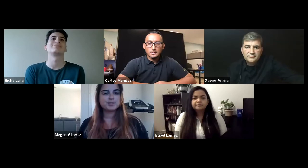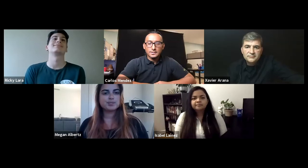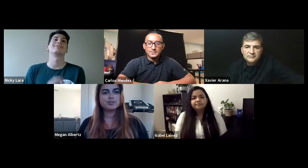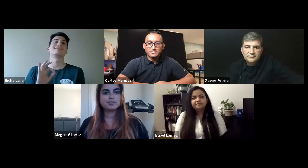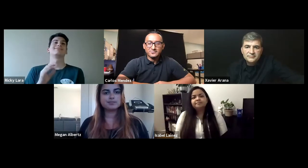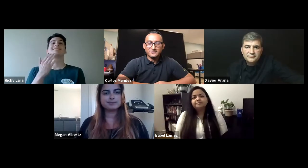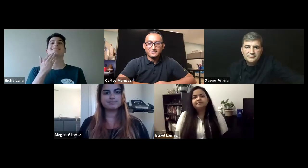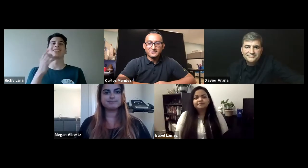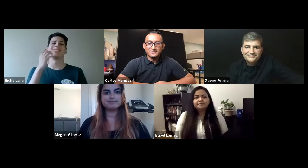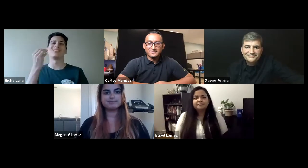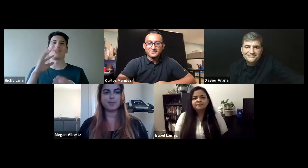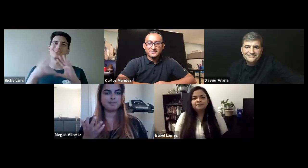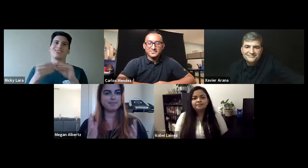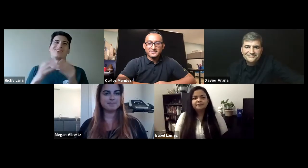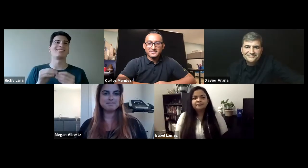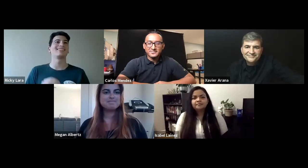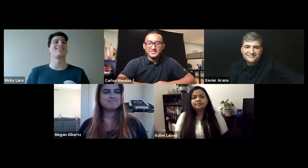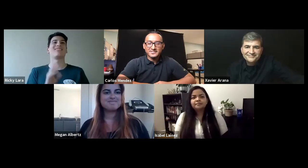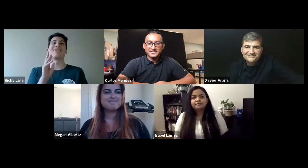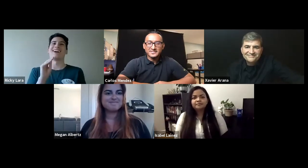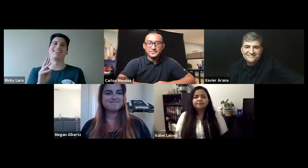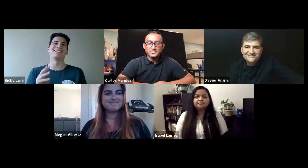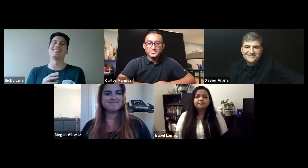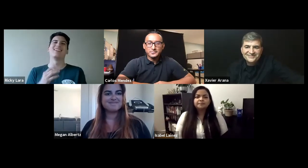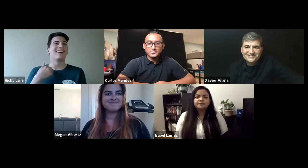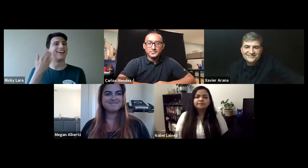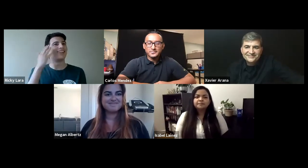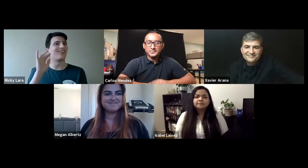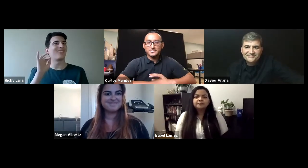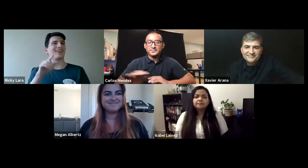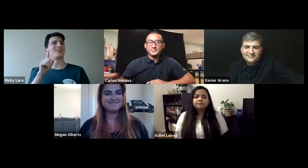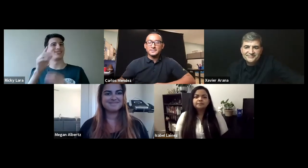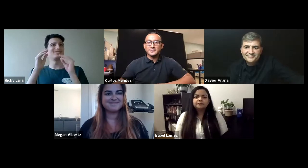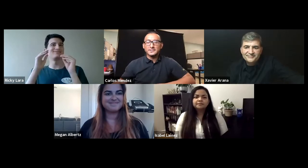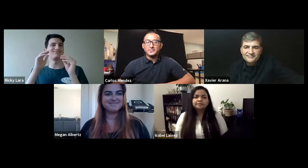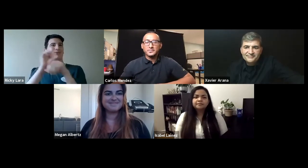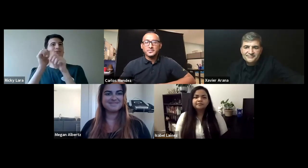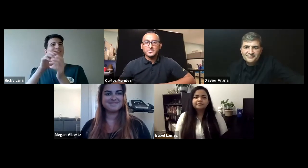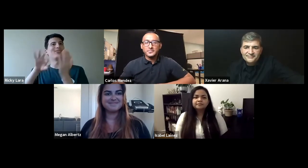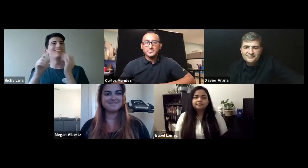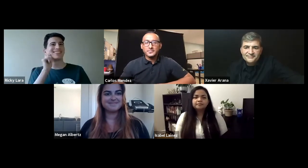and feeling really connected. Great. Thank you so much for sharing that.